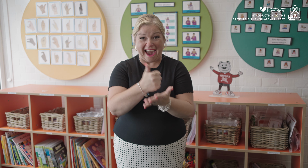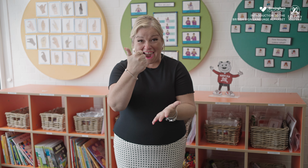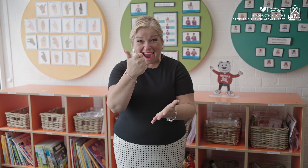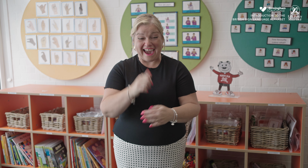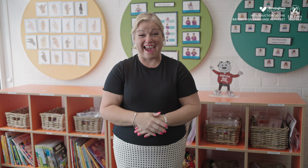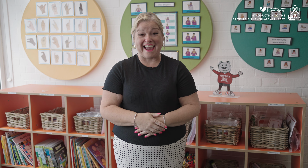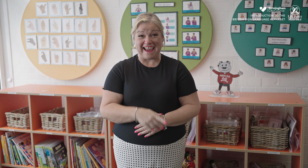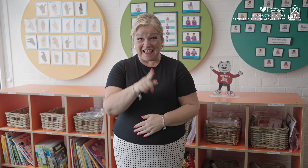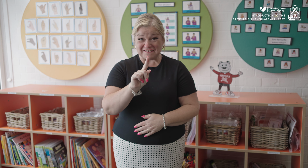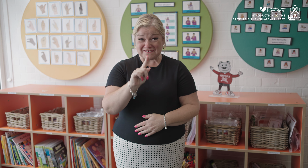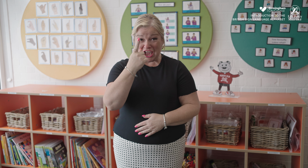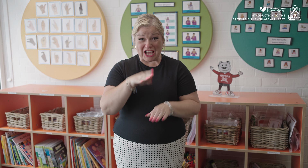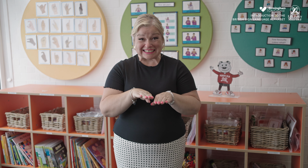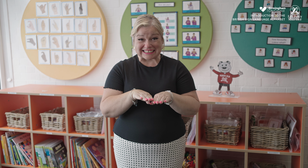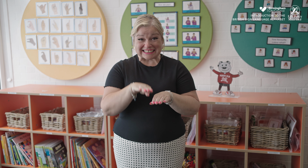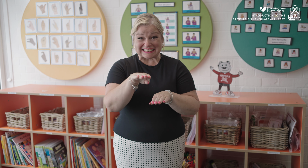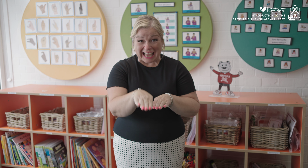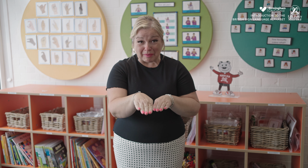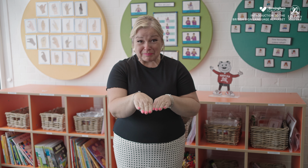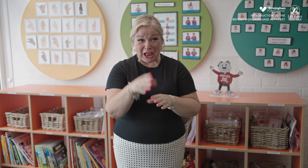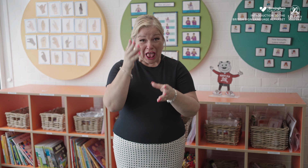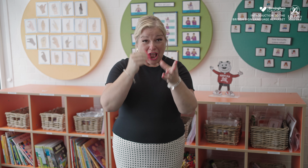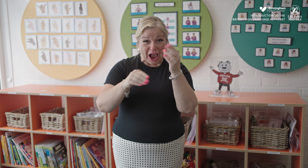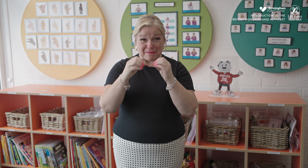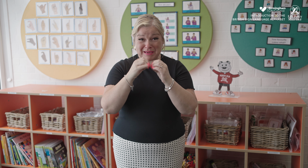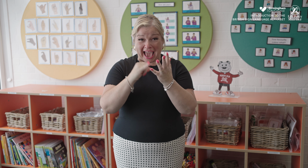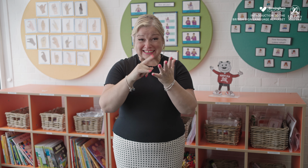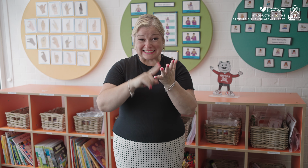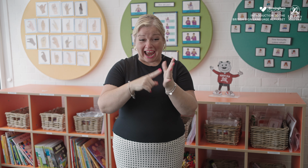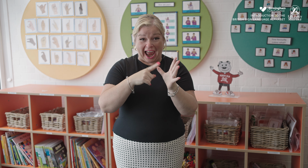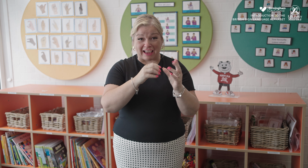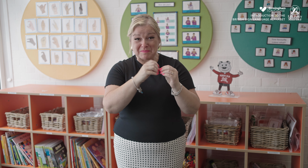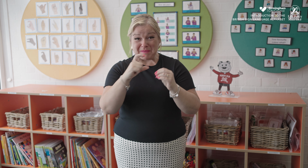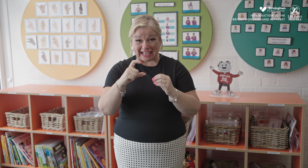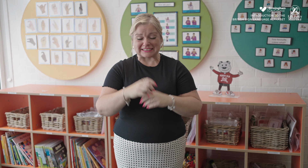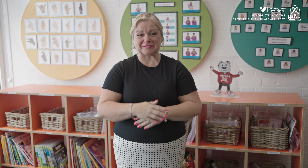Great work. You've just taken your first steps into learning the BSL alphabet.